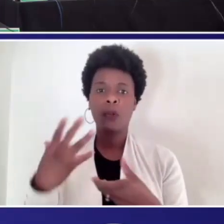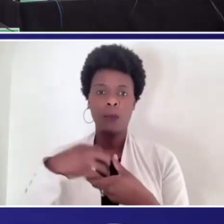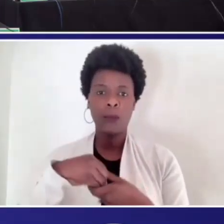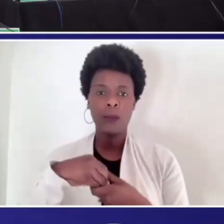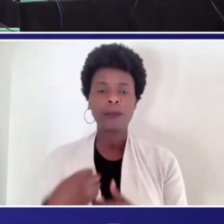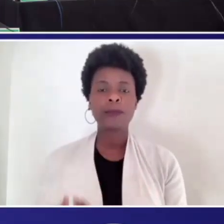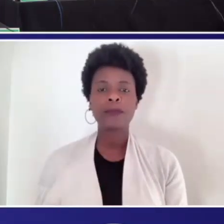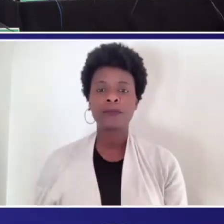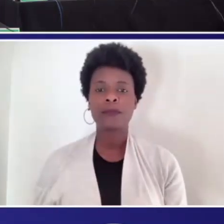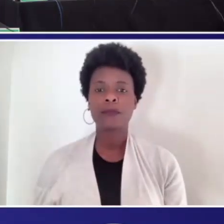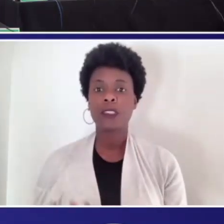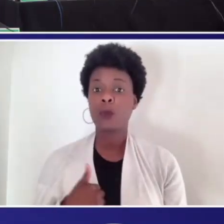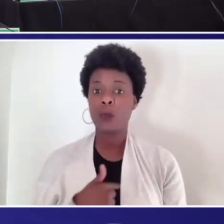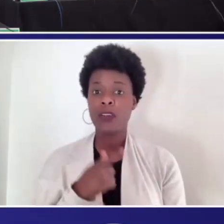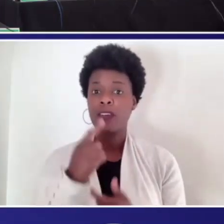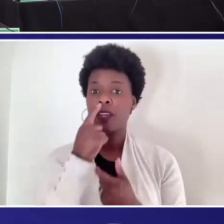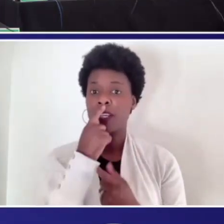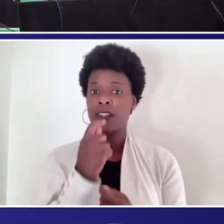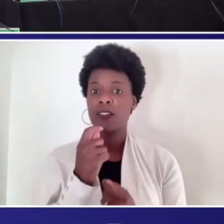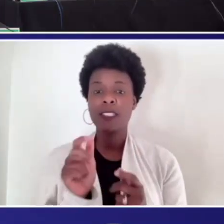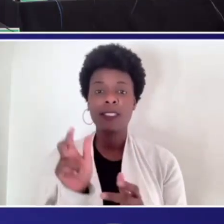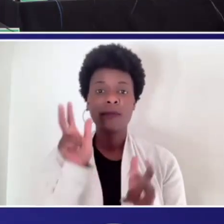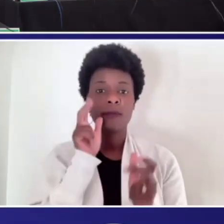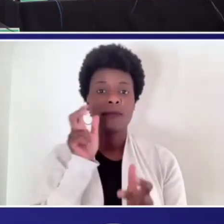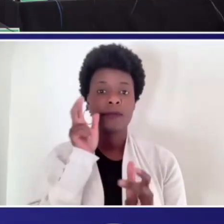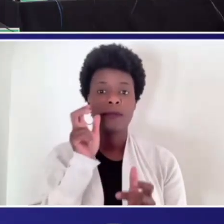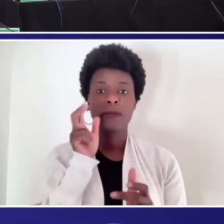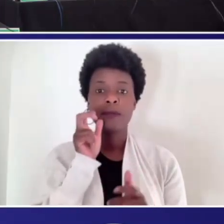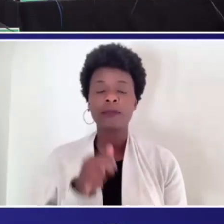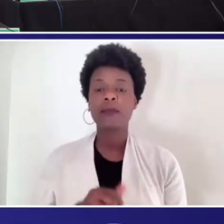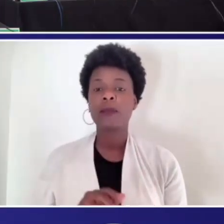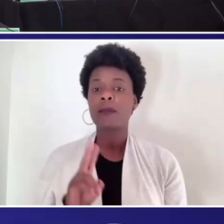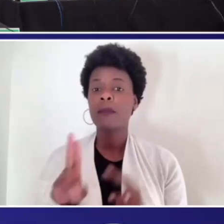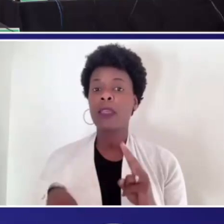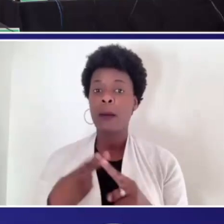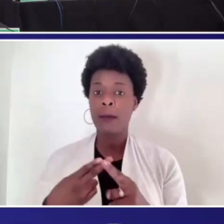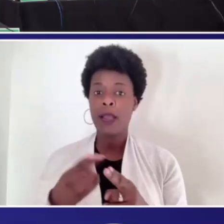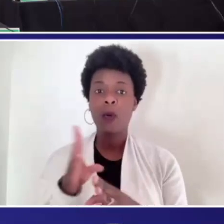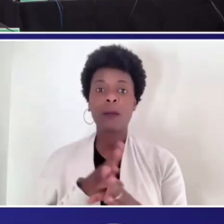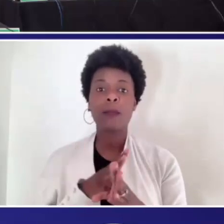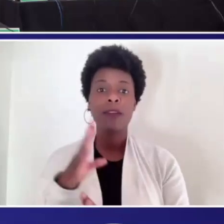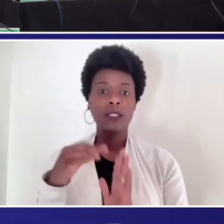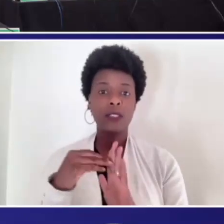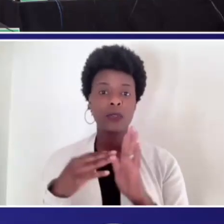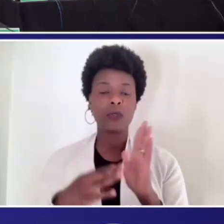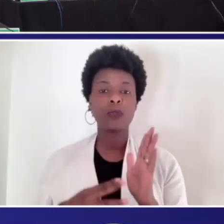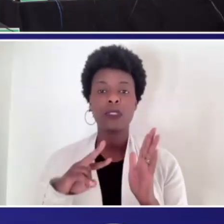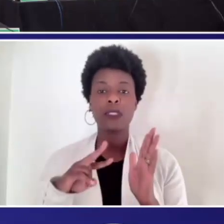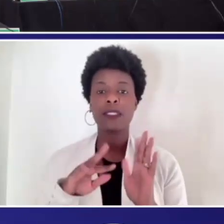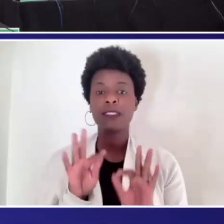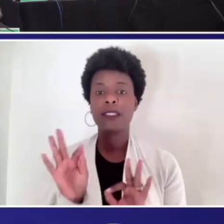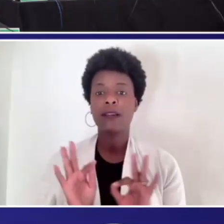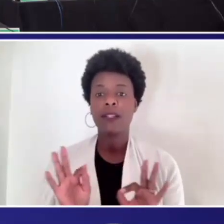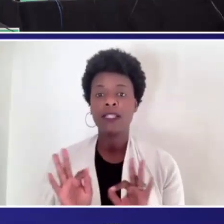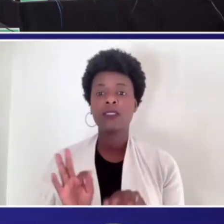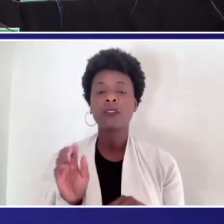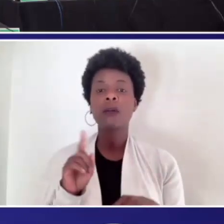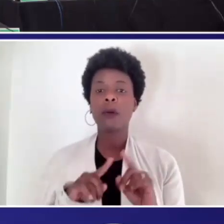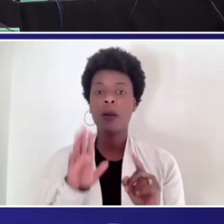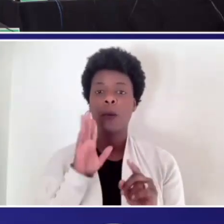we are very interested in hearing about the professional student definition, but we are going to turn it over and have